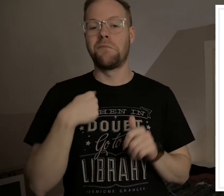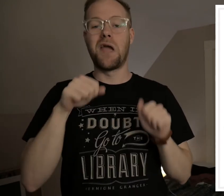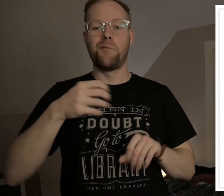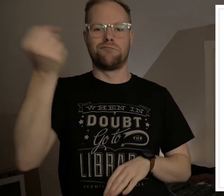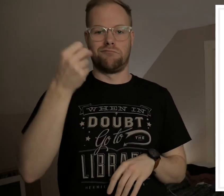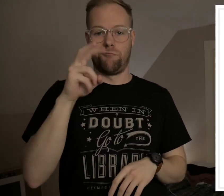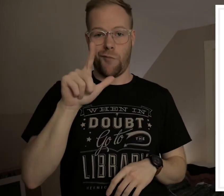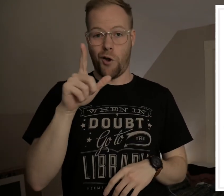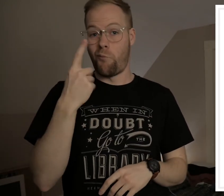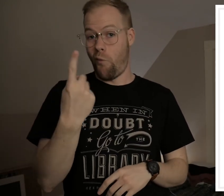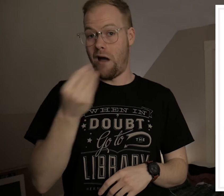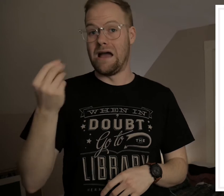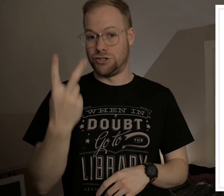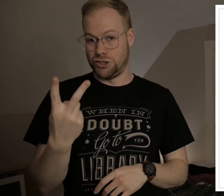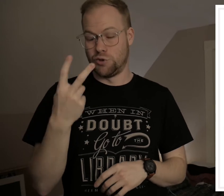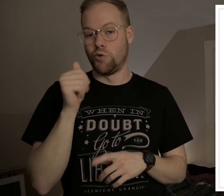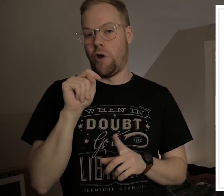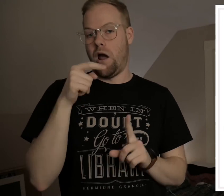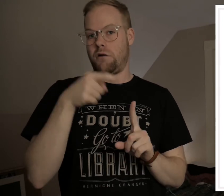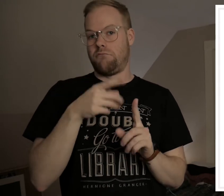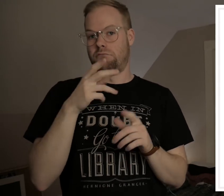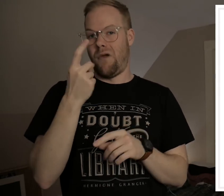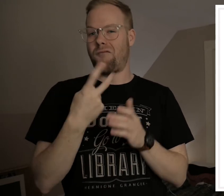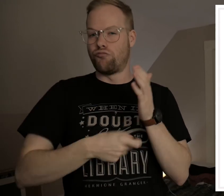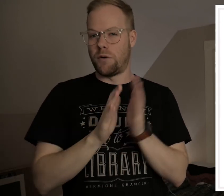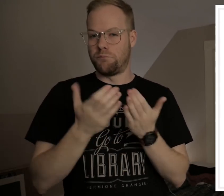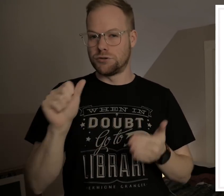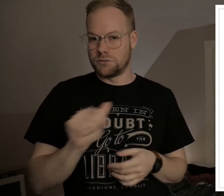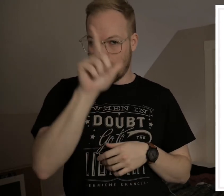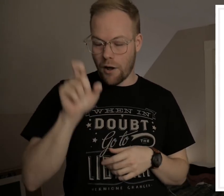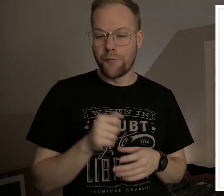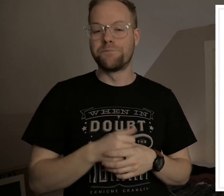I was able to snap up copies of Vol. 1 and 2 at the Half Price Books sale,